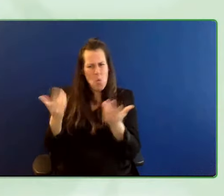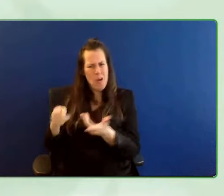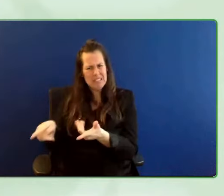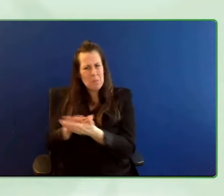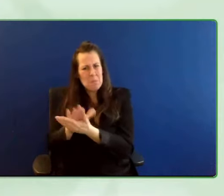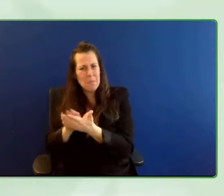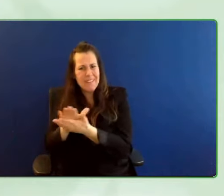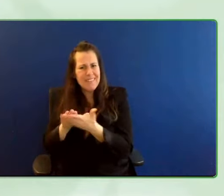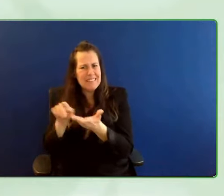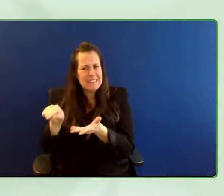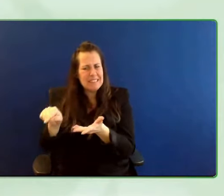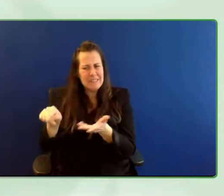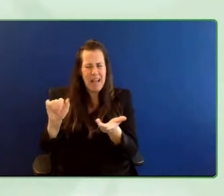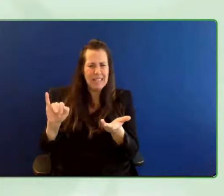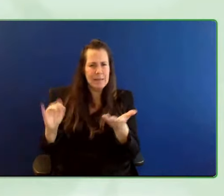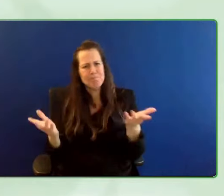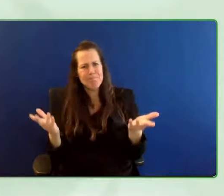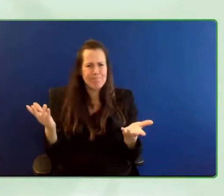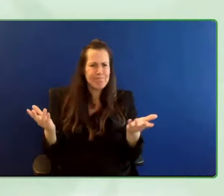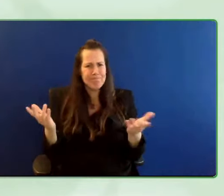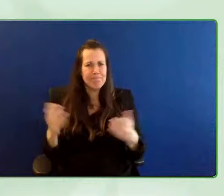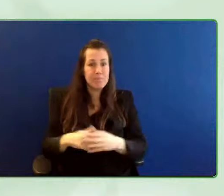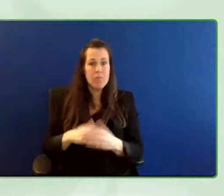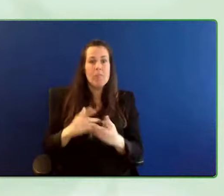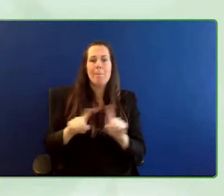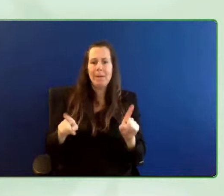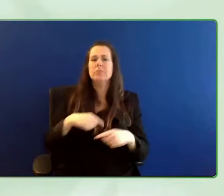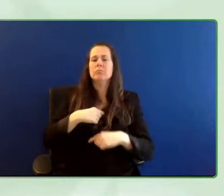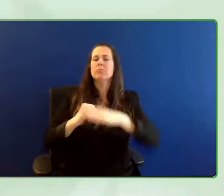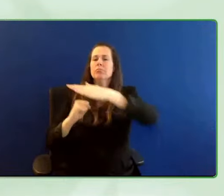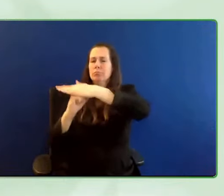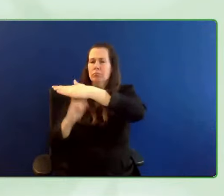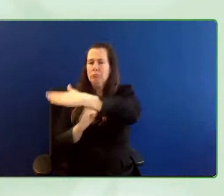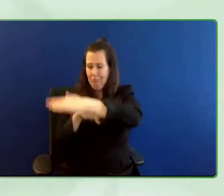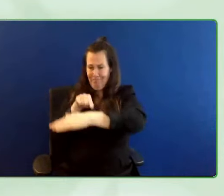Listening to caregivers about what is going to really matter to them in their daily lives